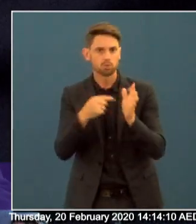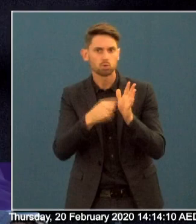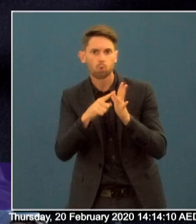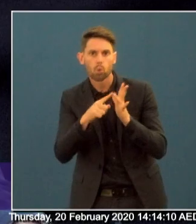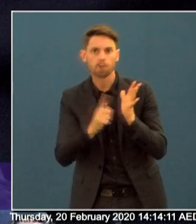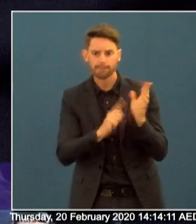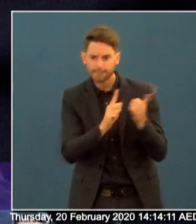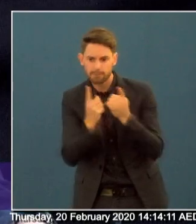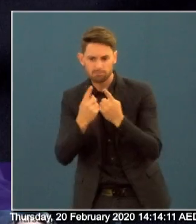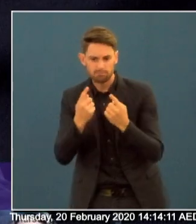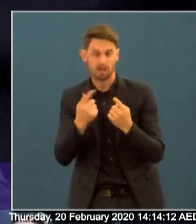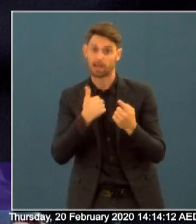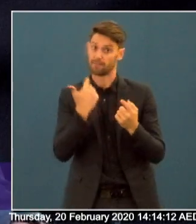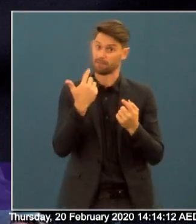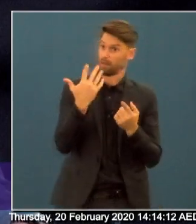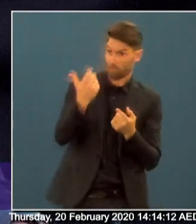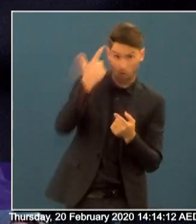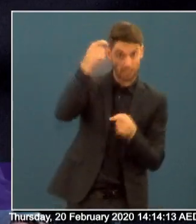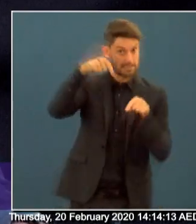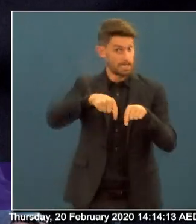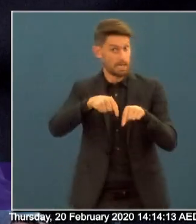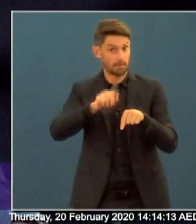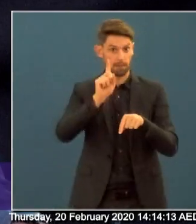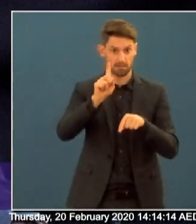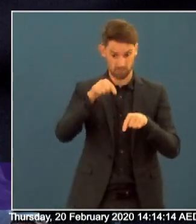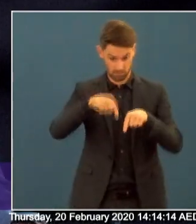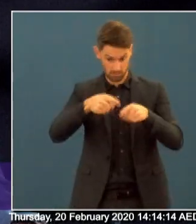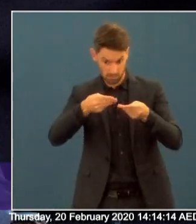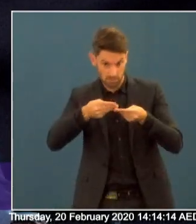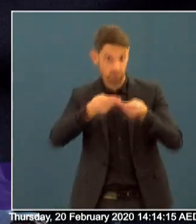and I'm not aware of a current timeframe for that project.